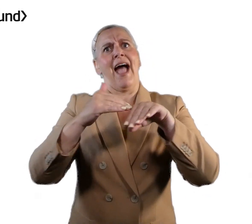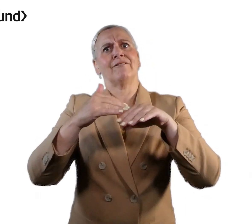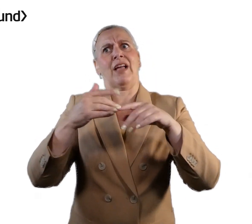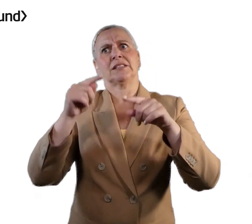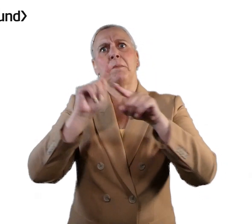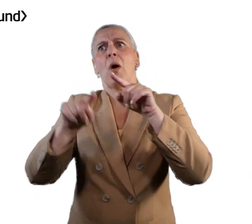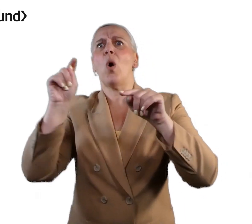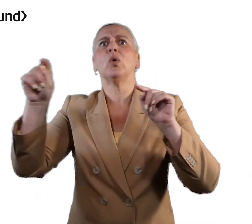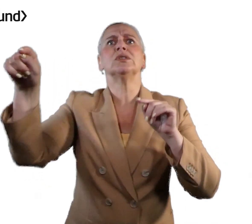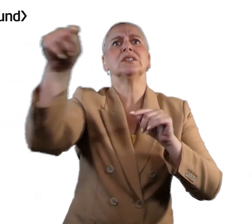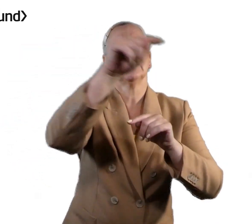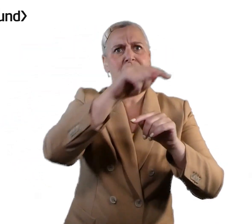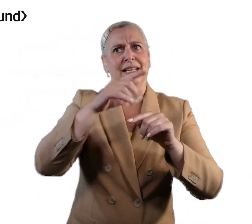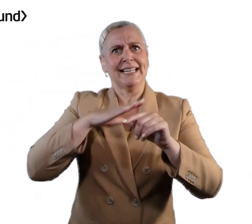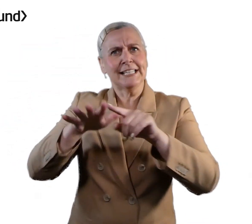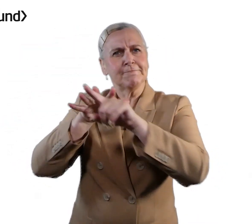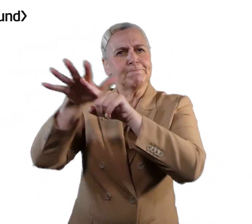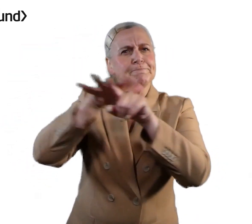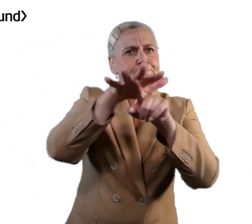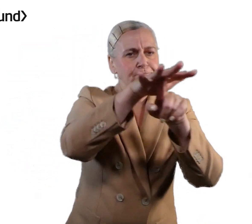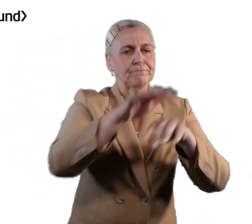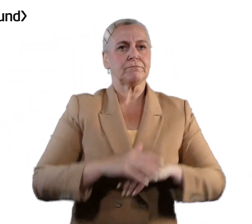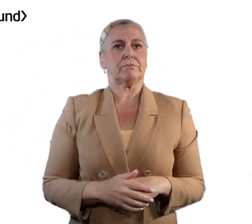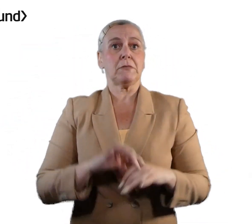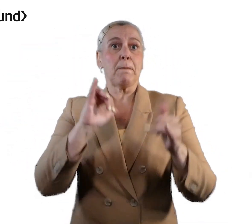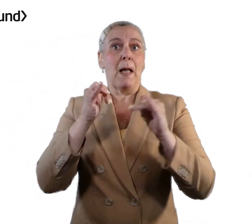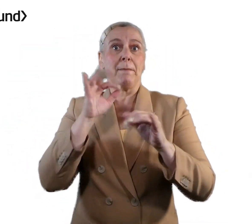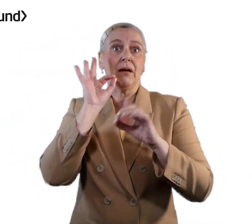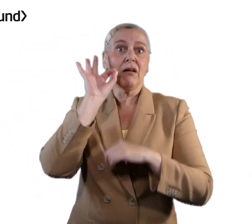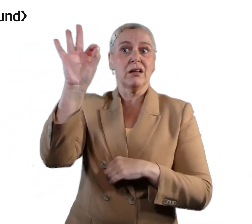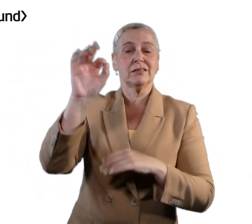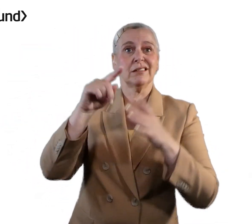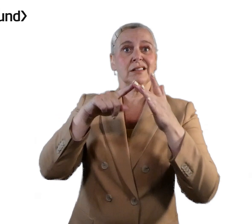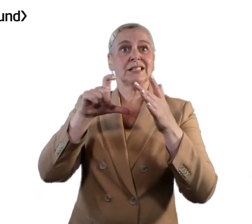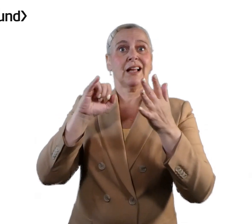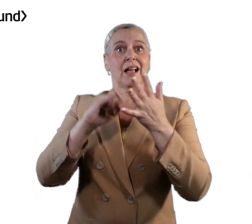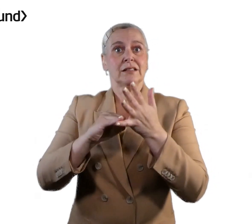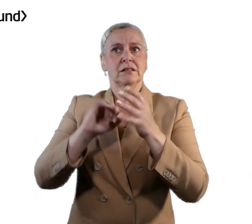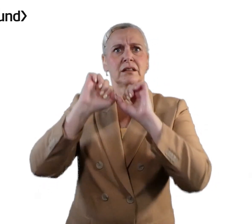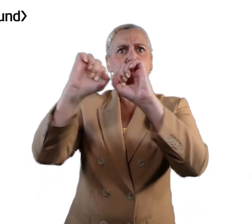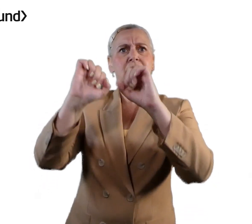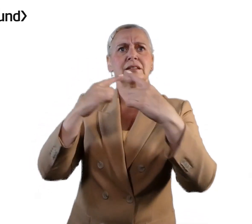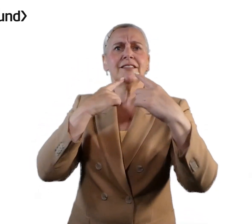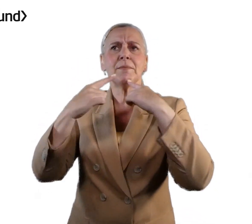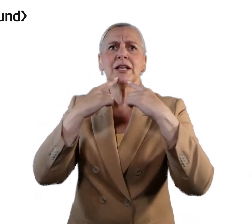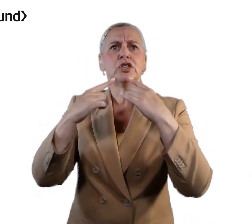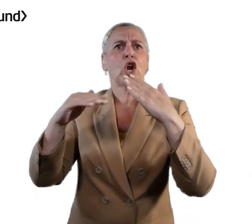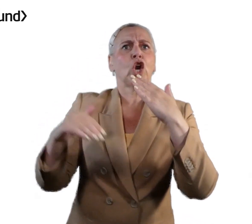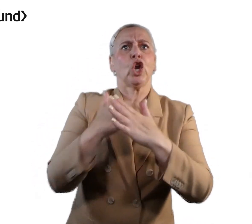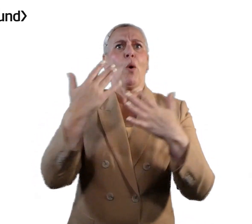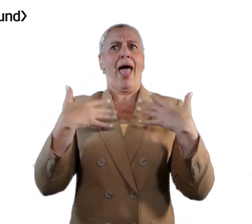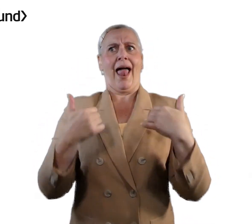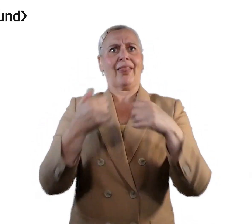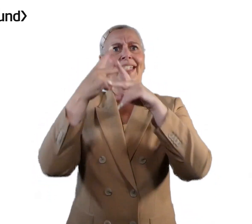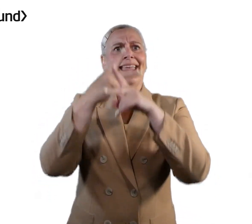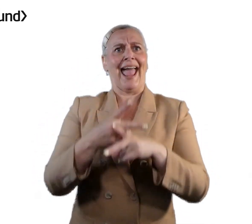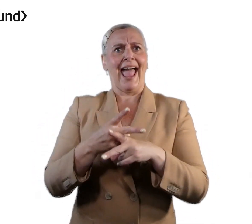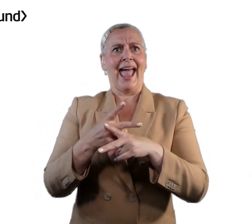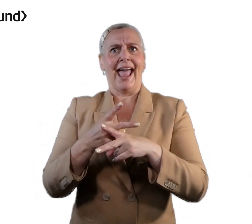affect them. This might involve asking the ICS to produce information in a range of formats that explain